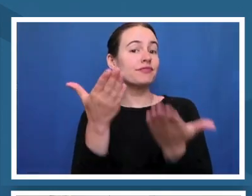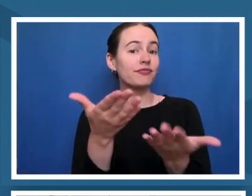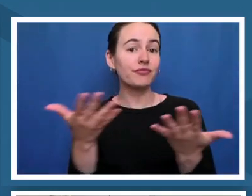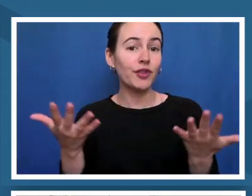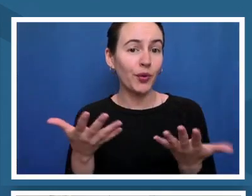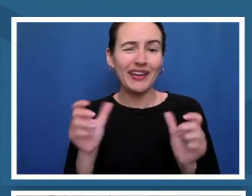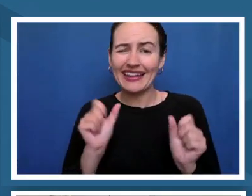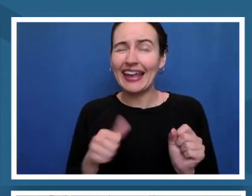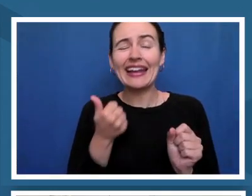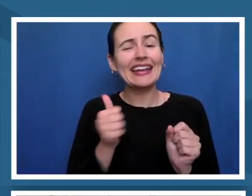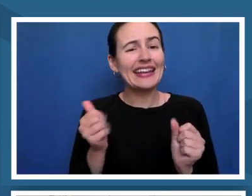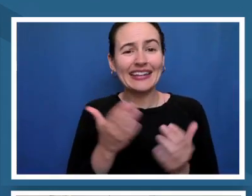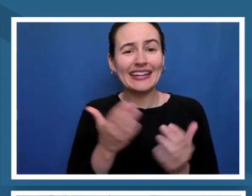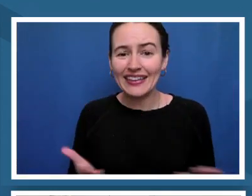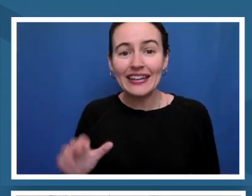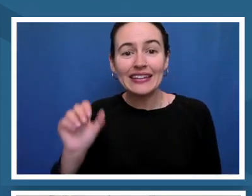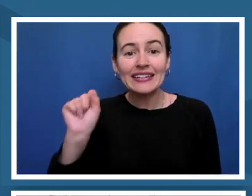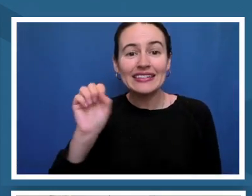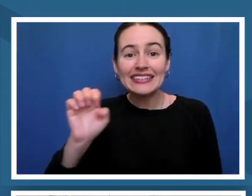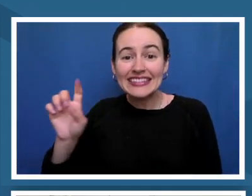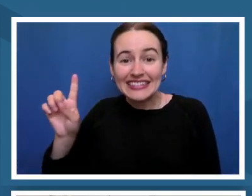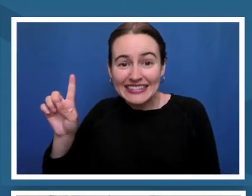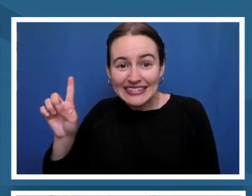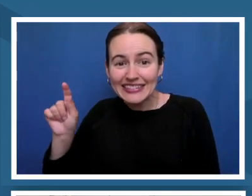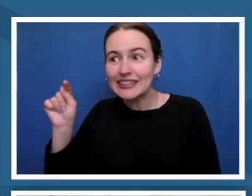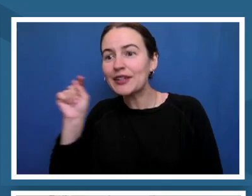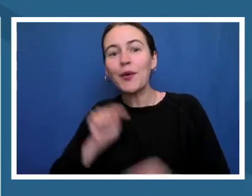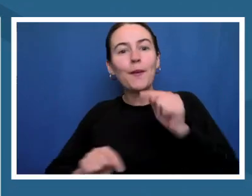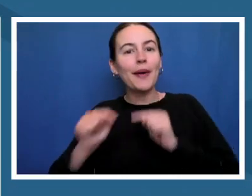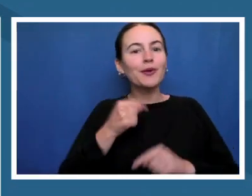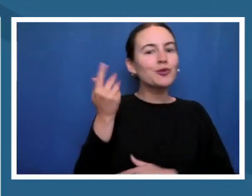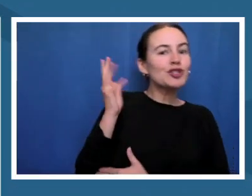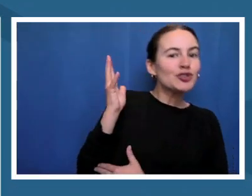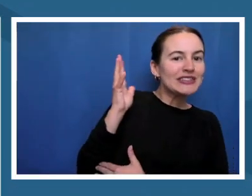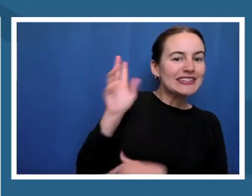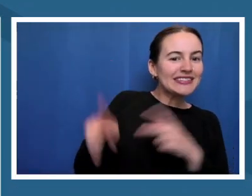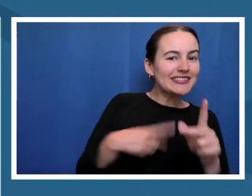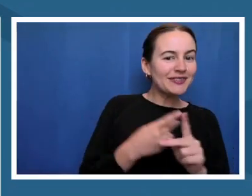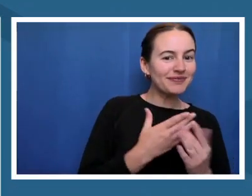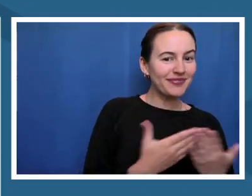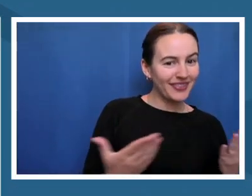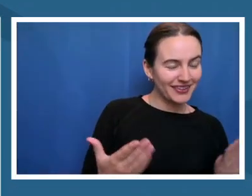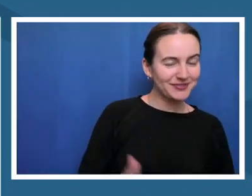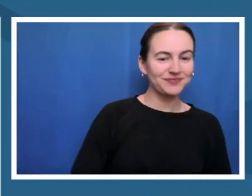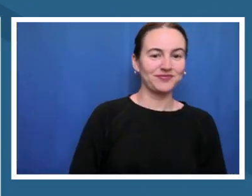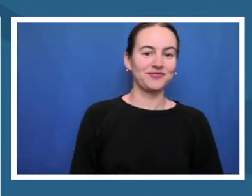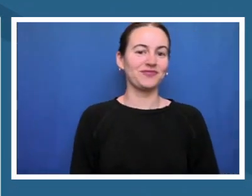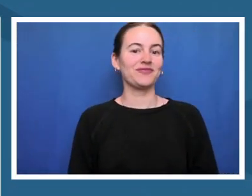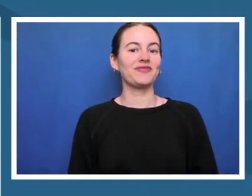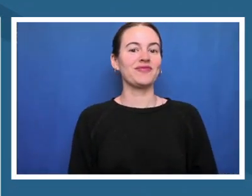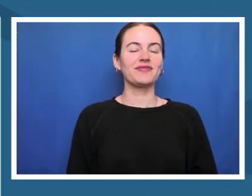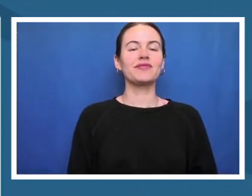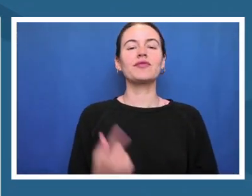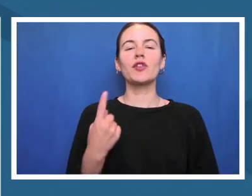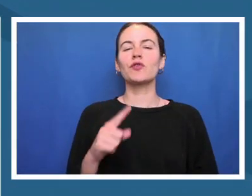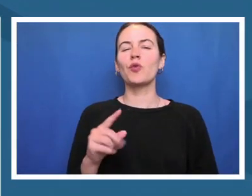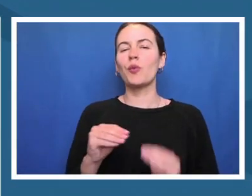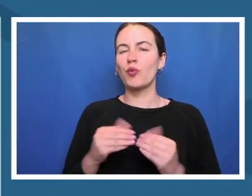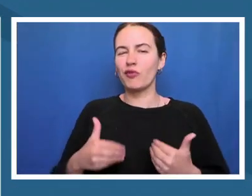could do a seed and go back to a tree type of thing i think it helps where they're particularly for younger